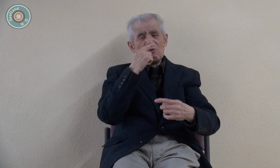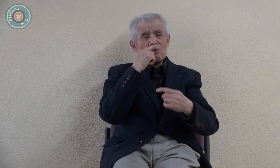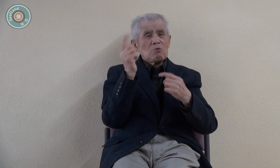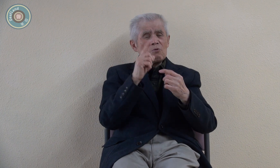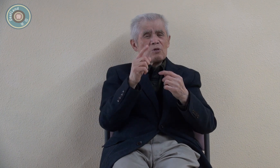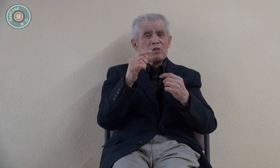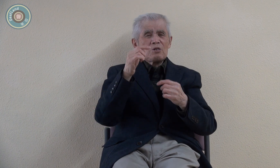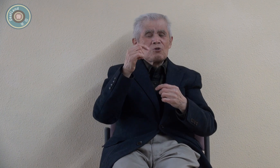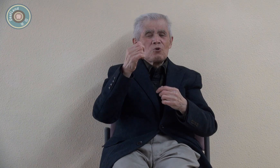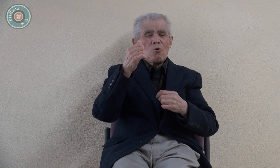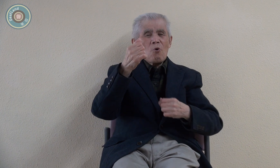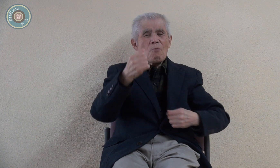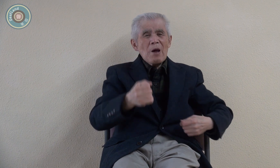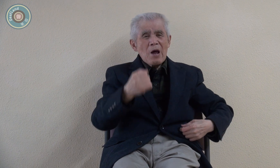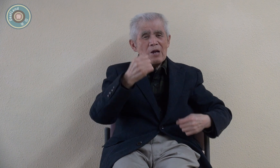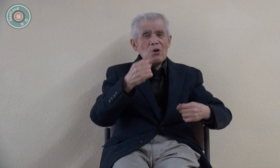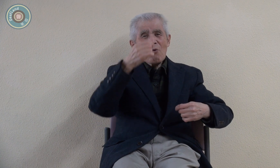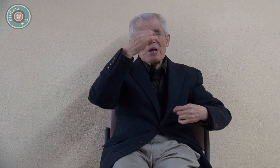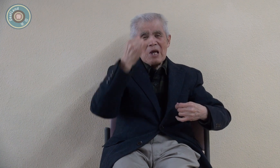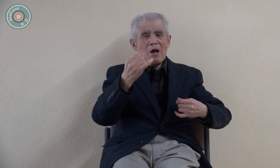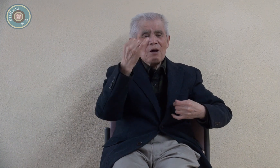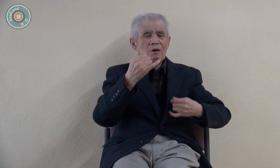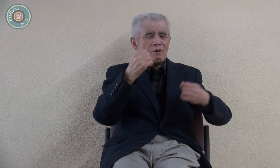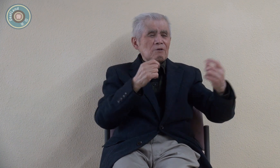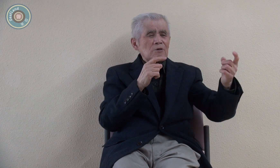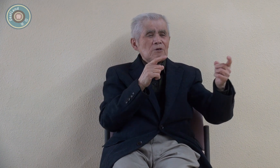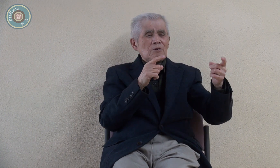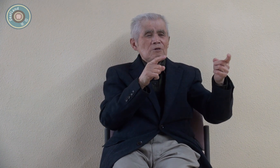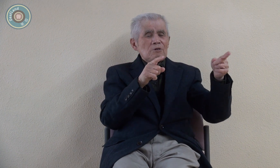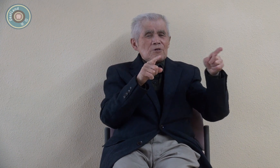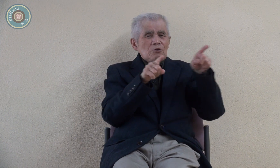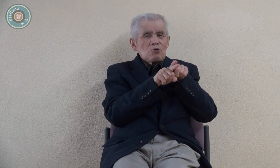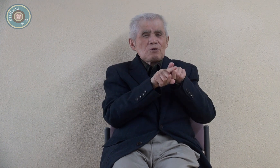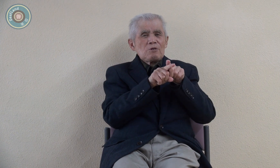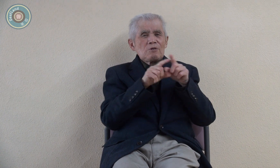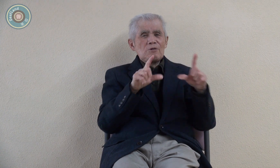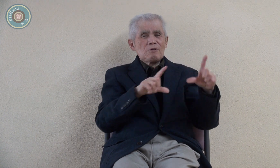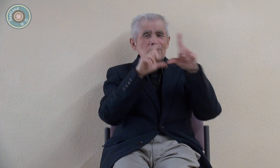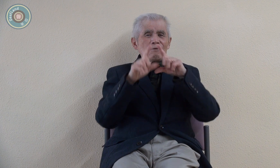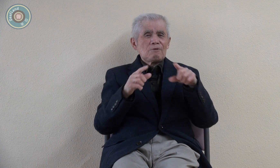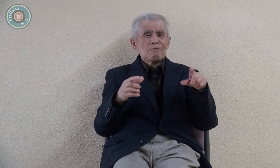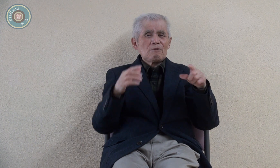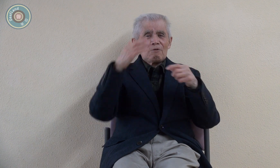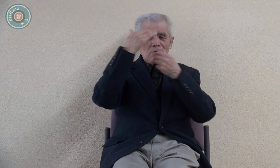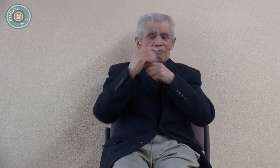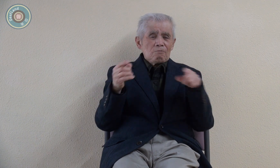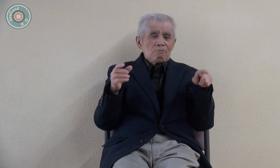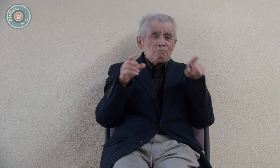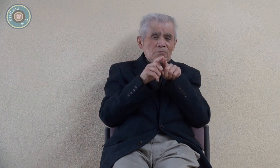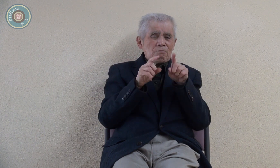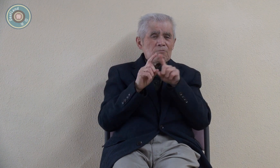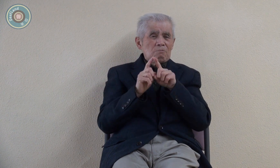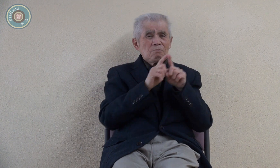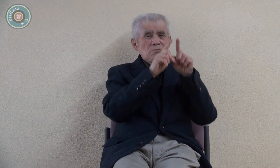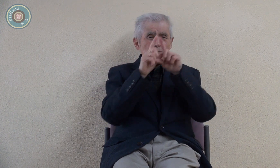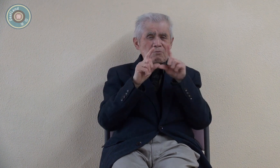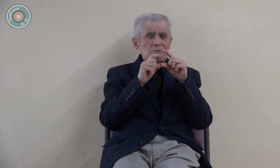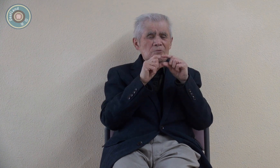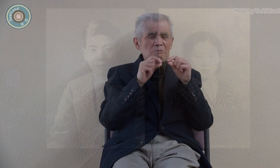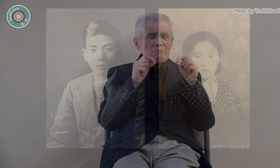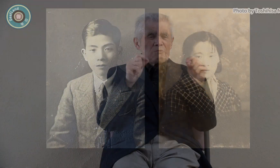In the meantime, we were raised by our grandparents